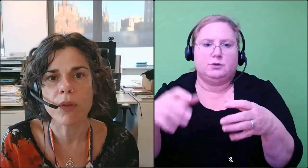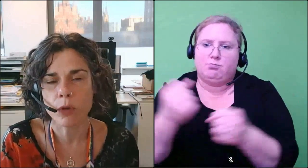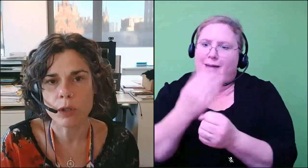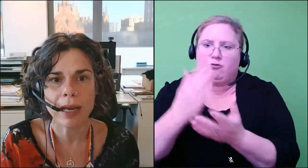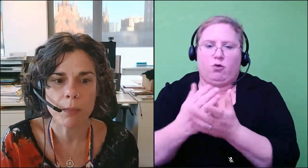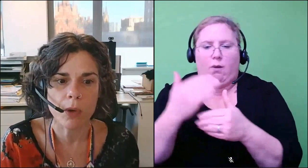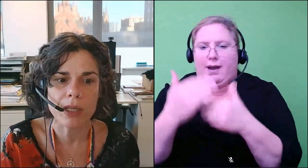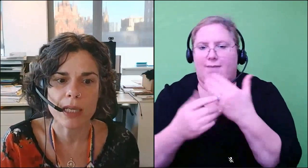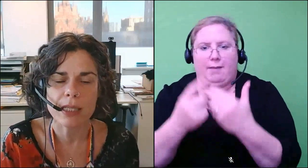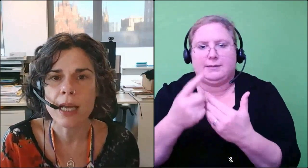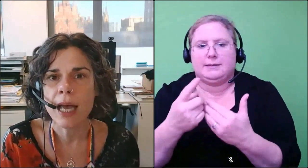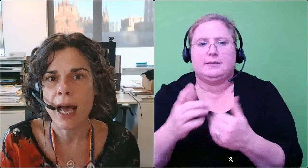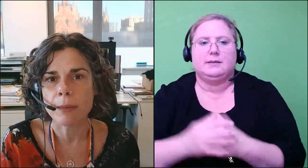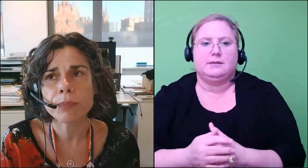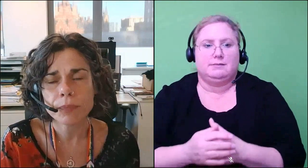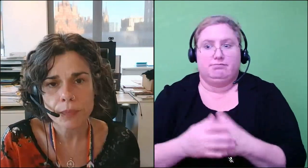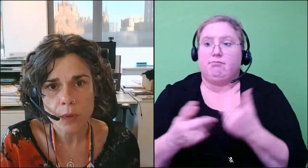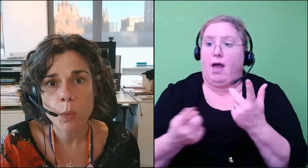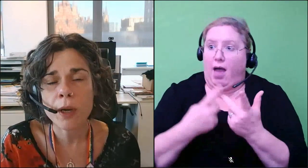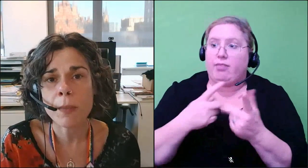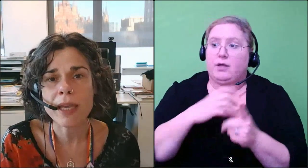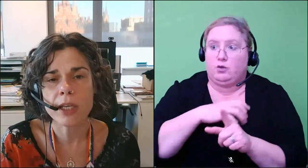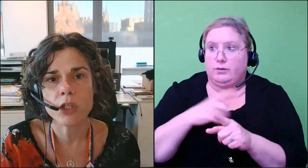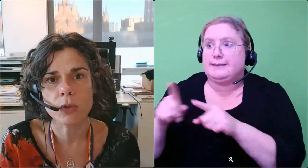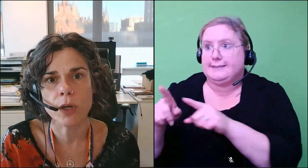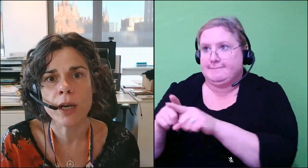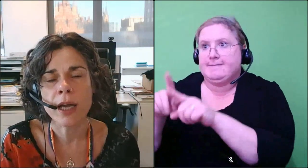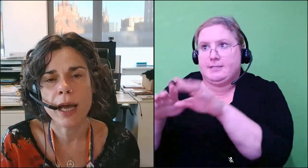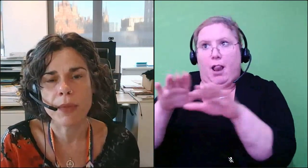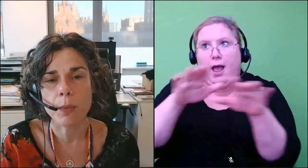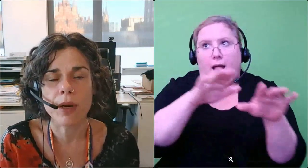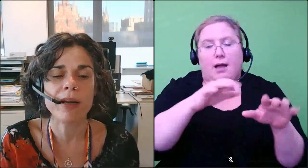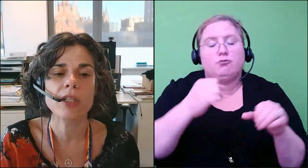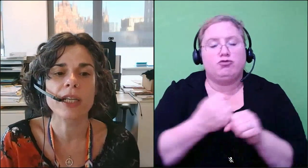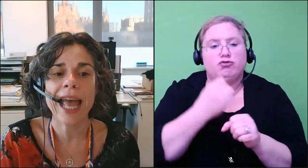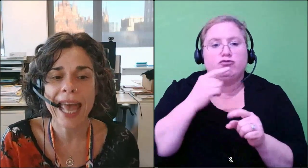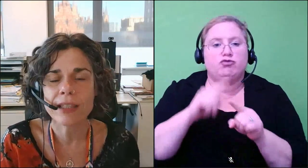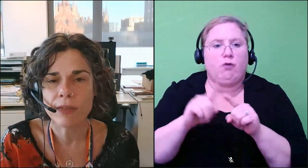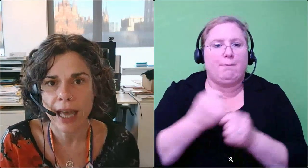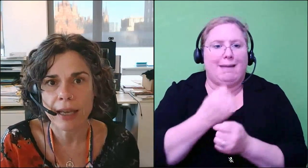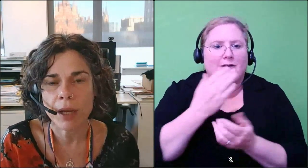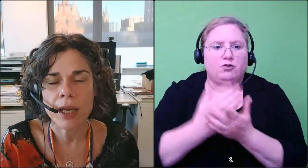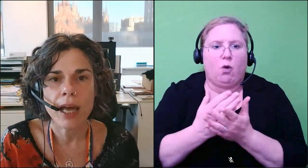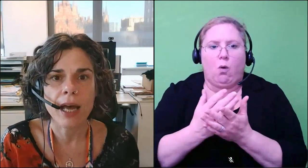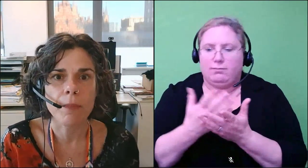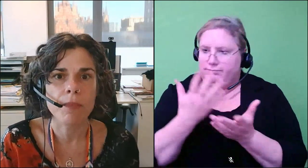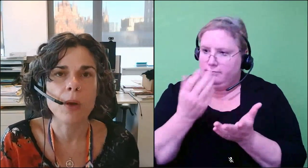But the fundamental point is we are making sure that we are actually ahead of the game,